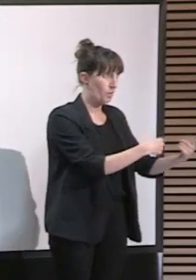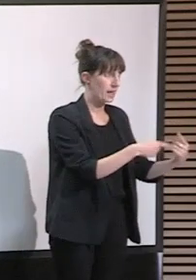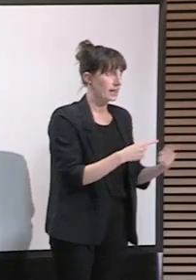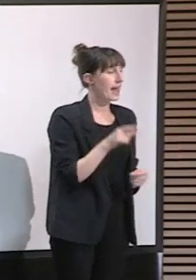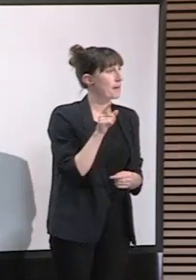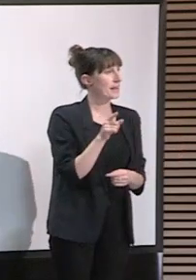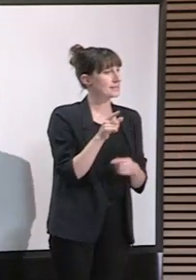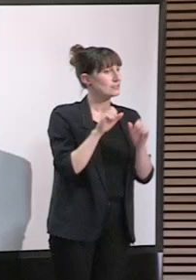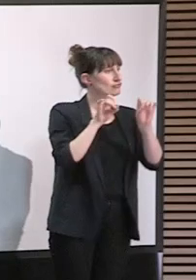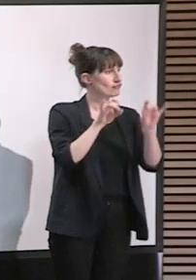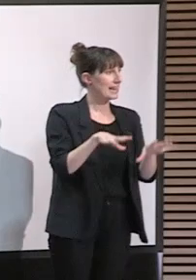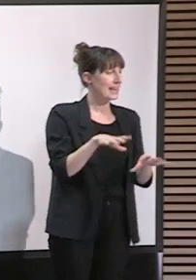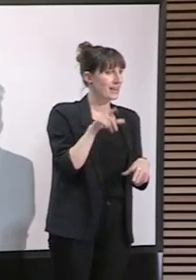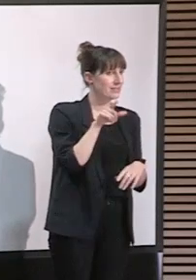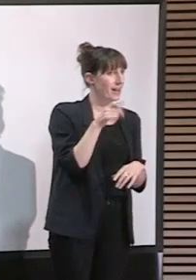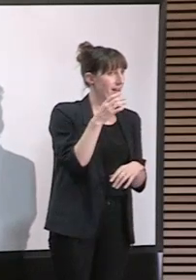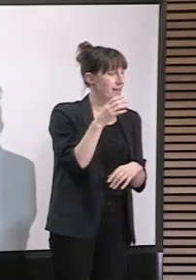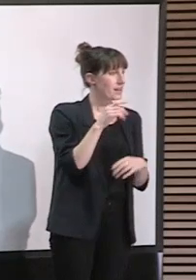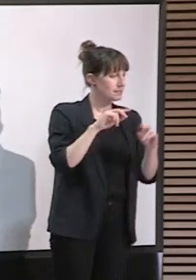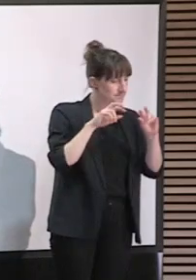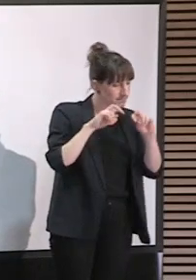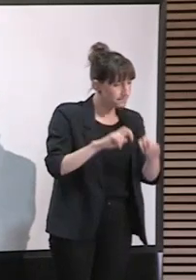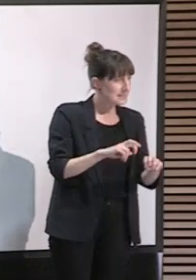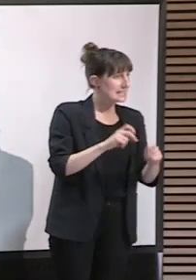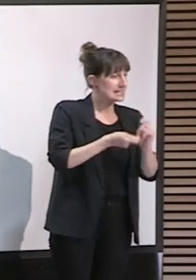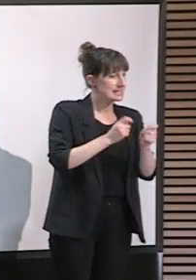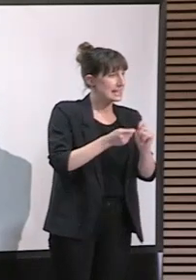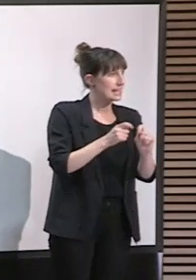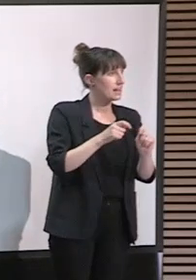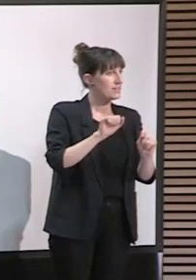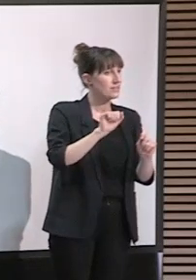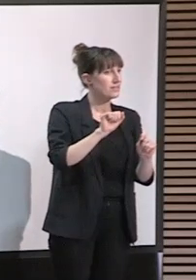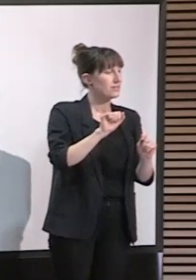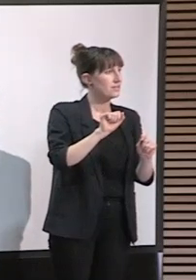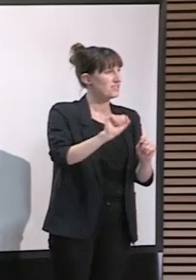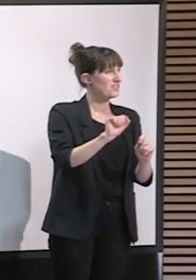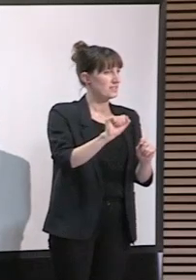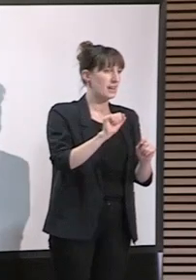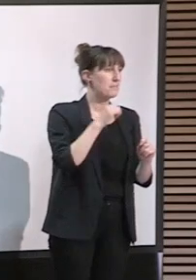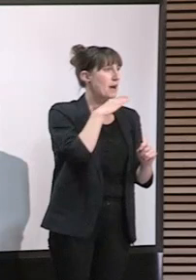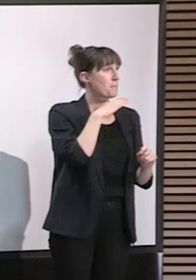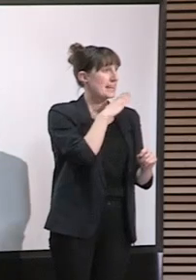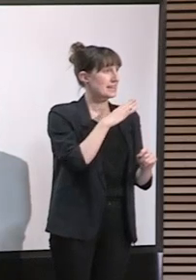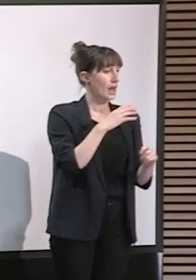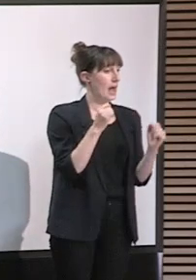counterpart in Victoria who has link with -- me with their